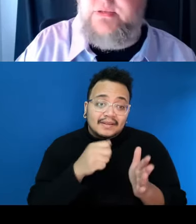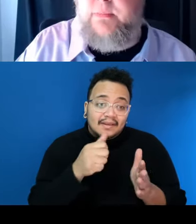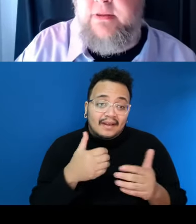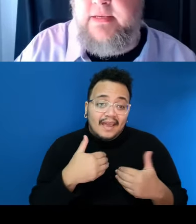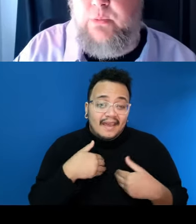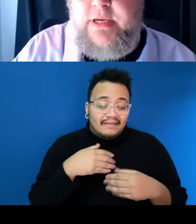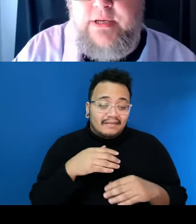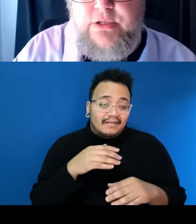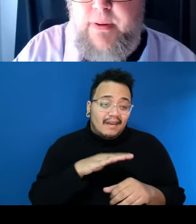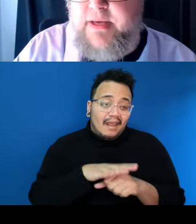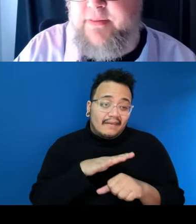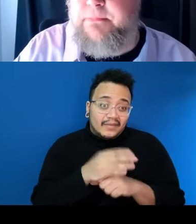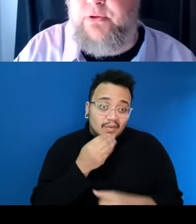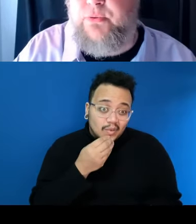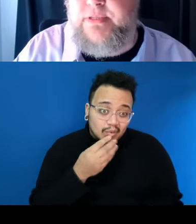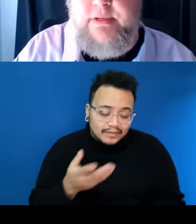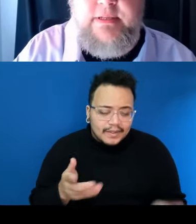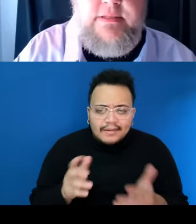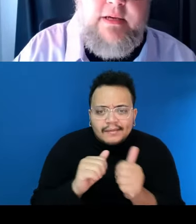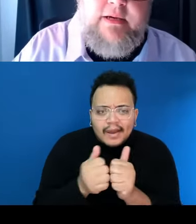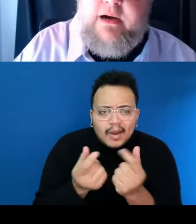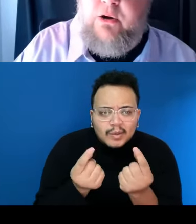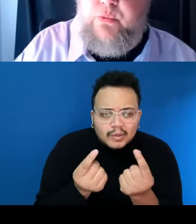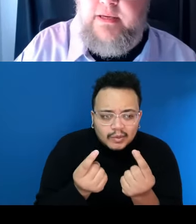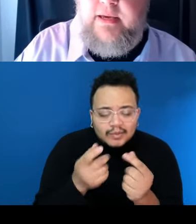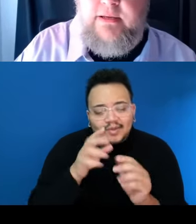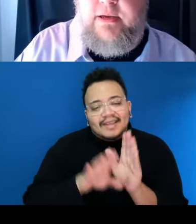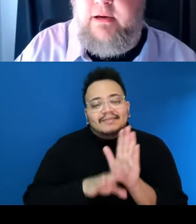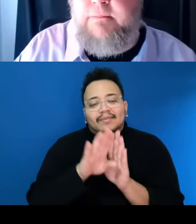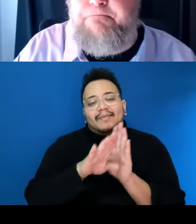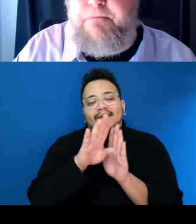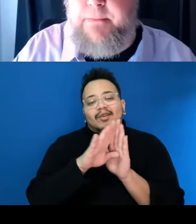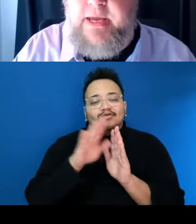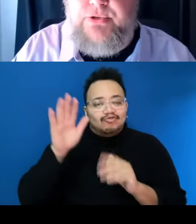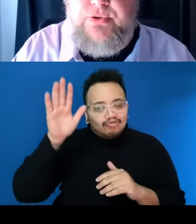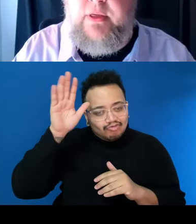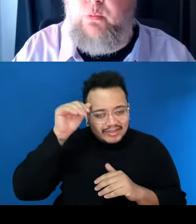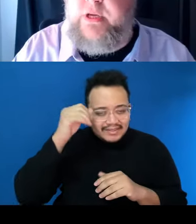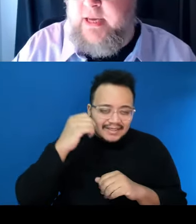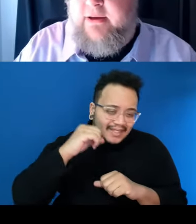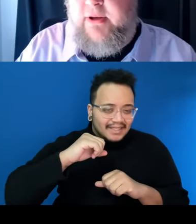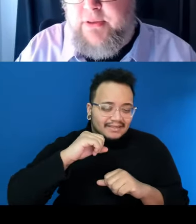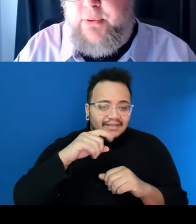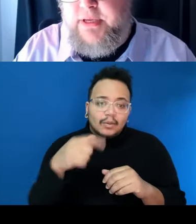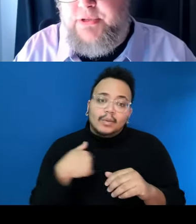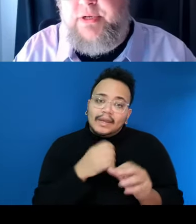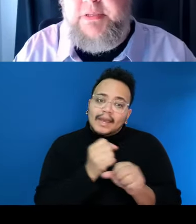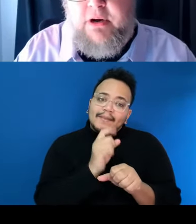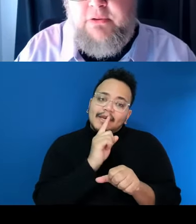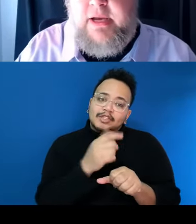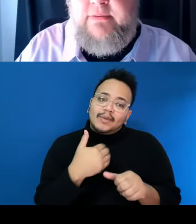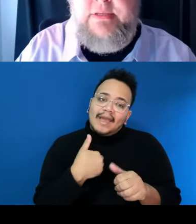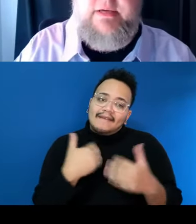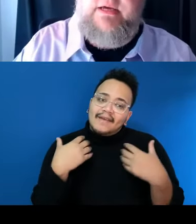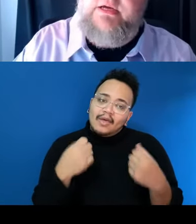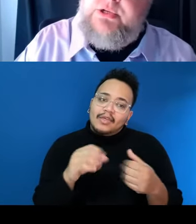So, some of the things that we can do about that, that build resilience are we can make sure that we have healthy relationships in our lives,